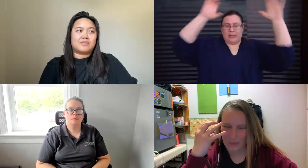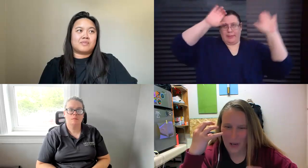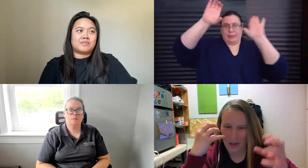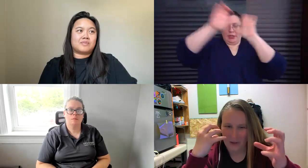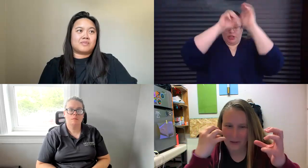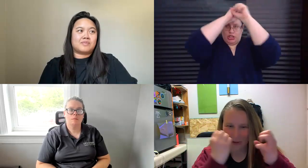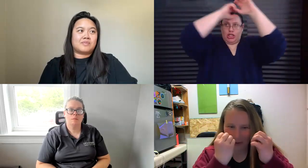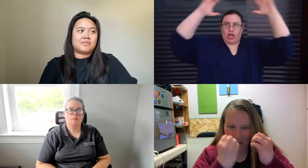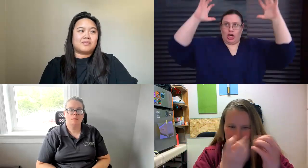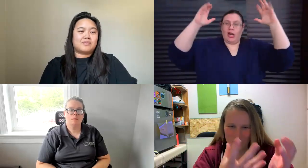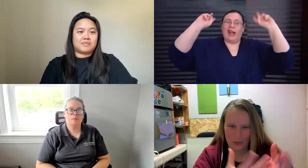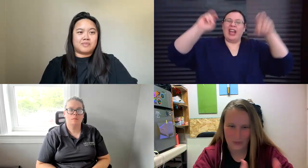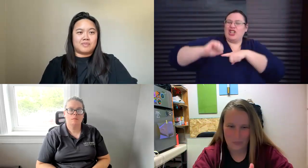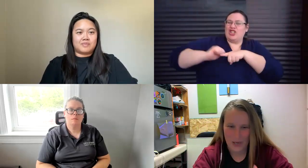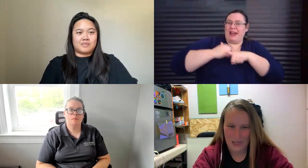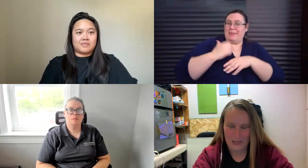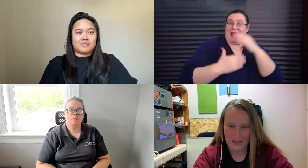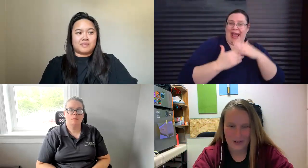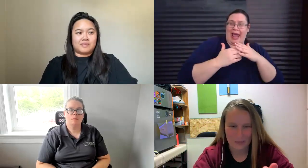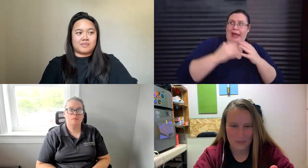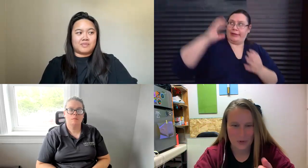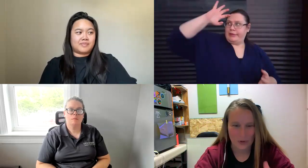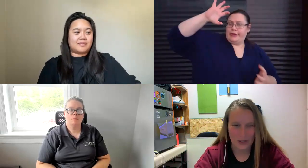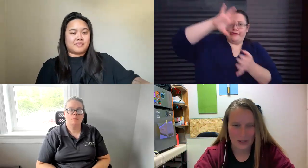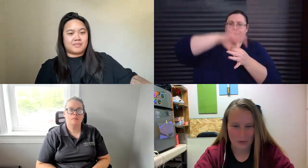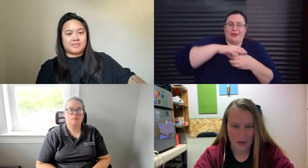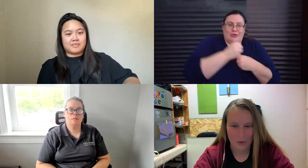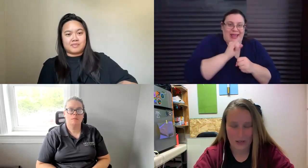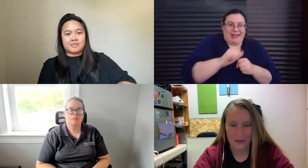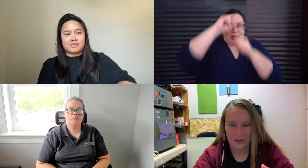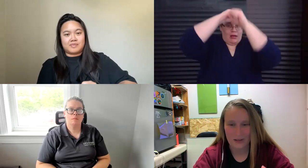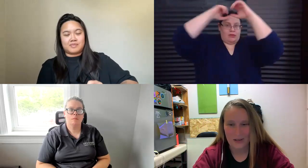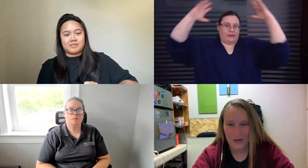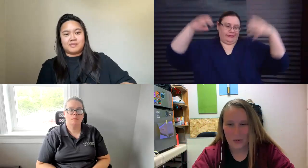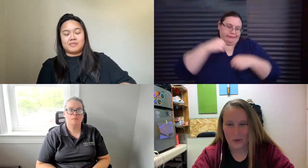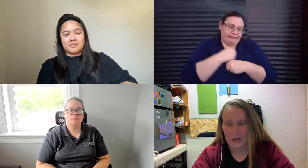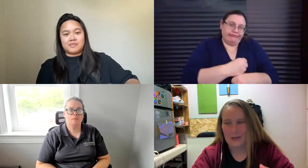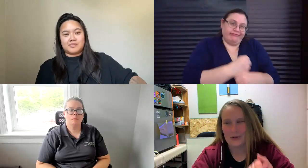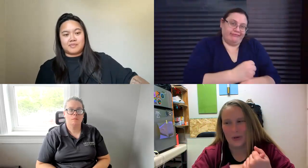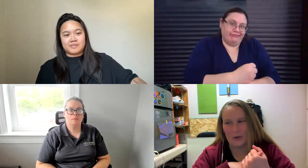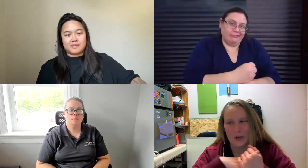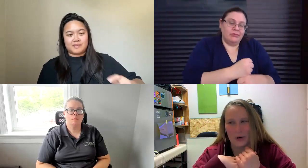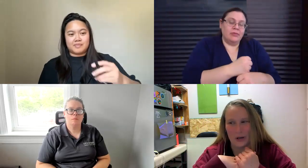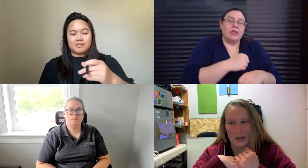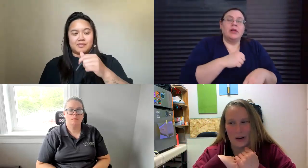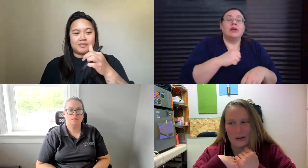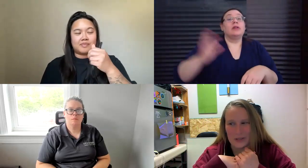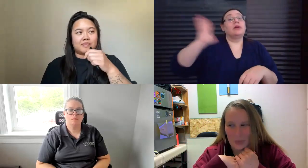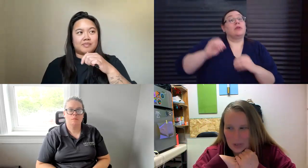my hands to make it to create it and fabricate it, whereas when I was younger I used to be